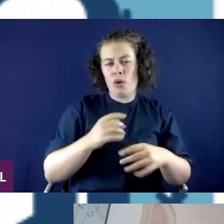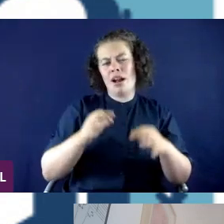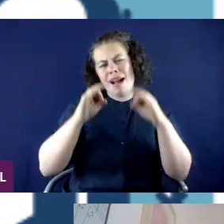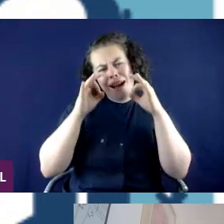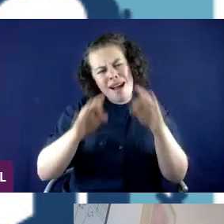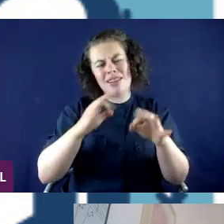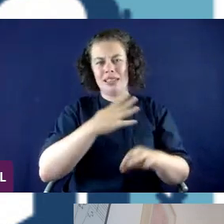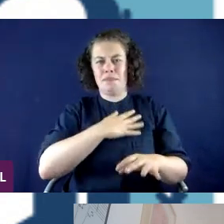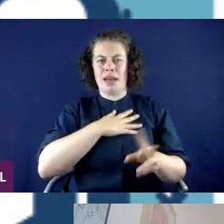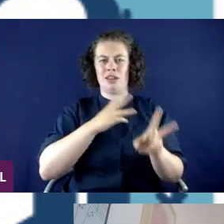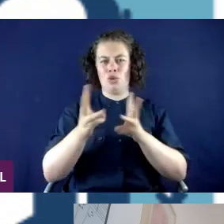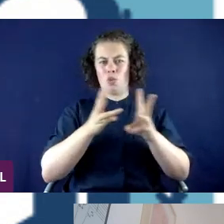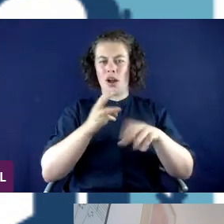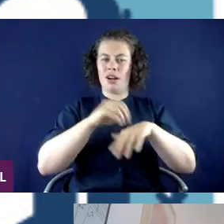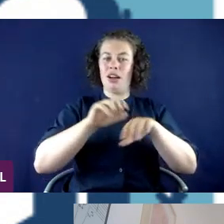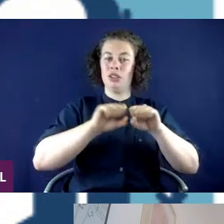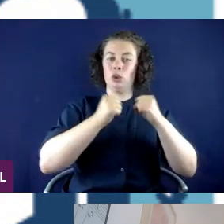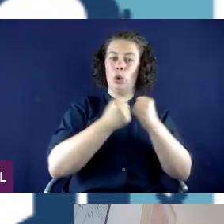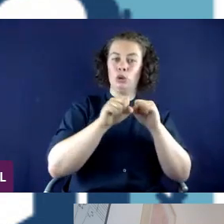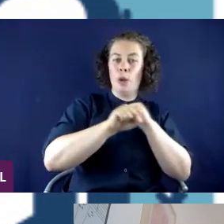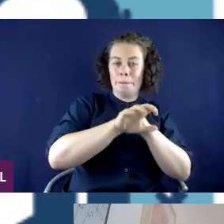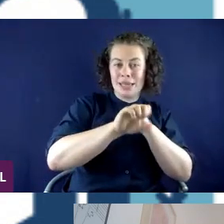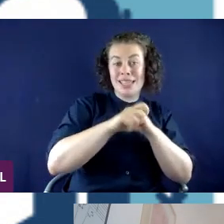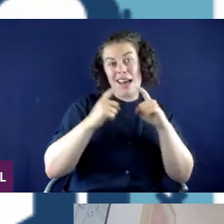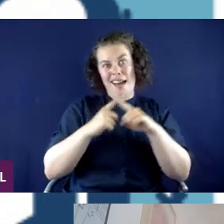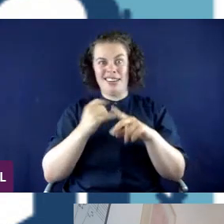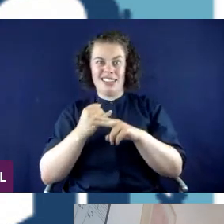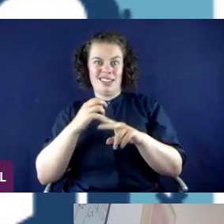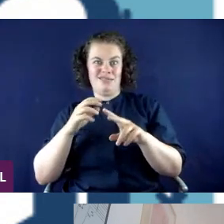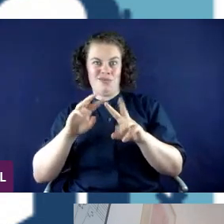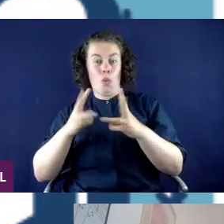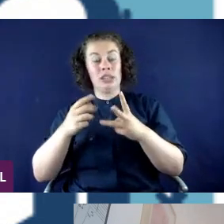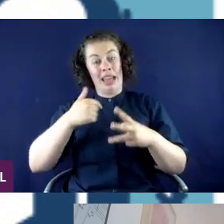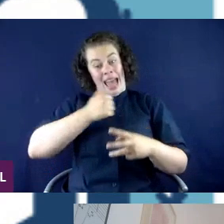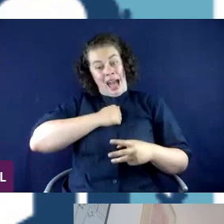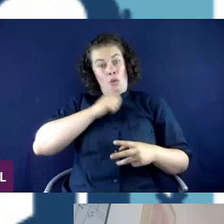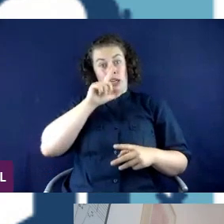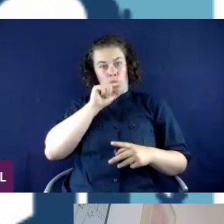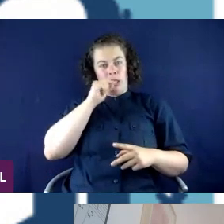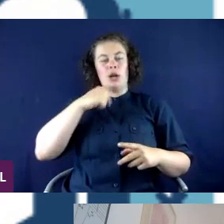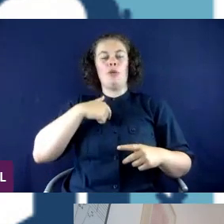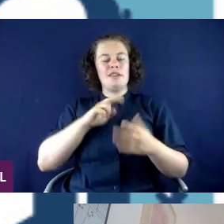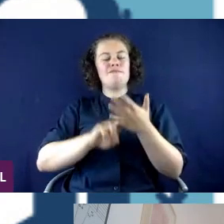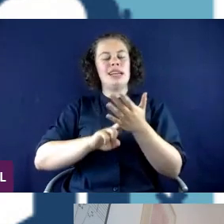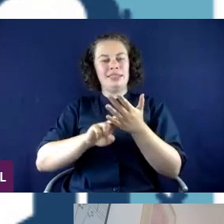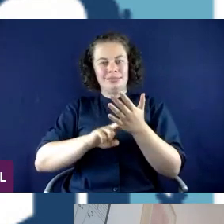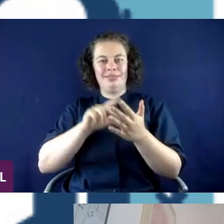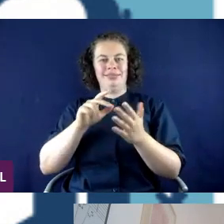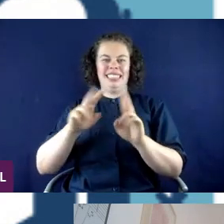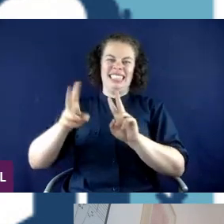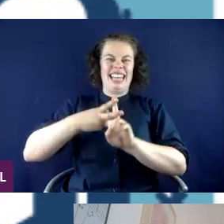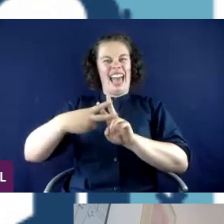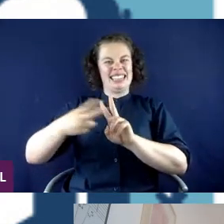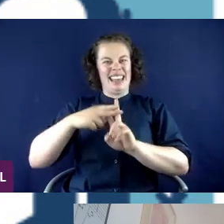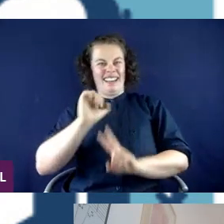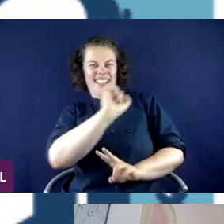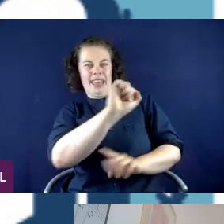online. If you heard things that interested you and made you curious for more, please to follow all of